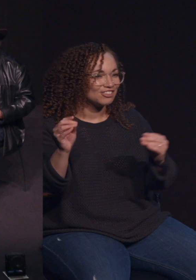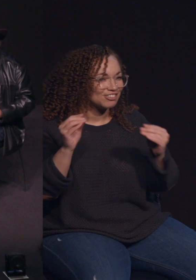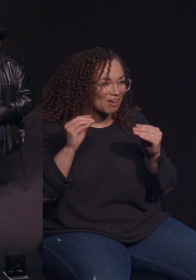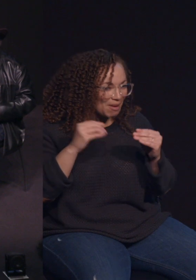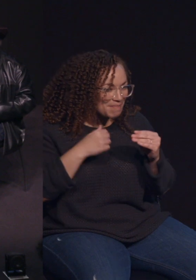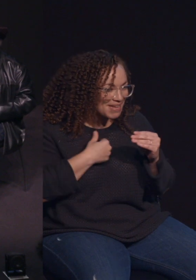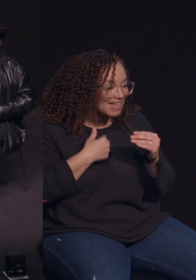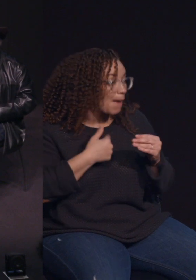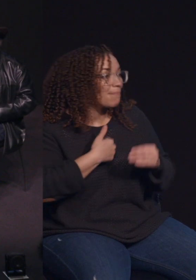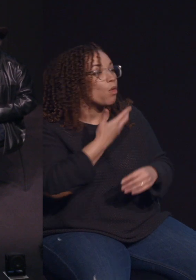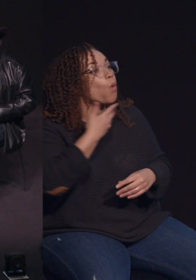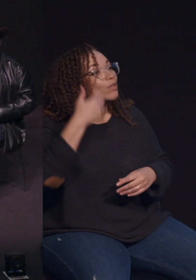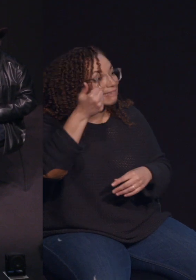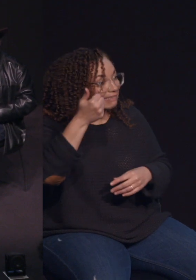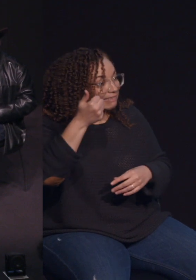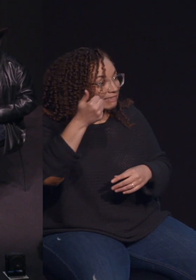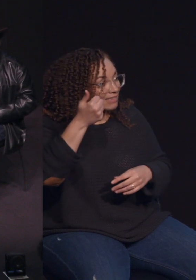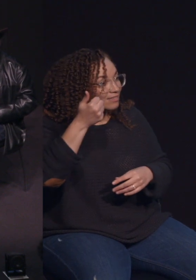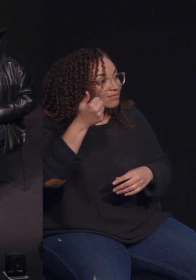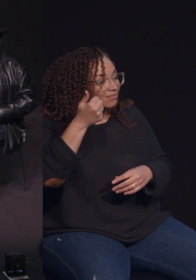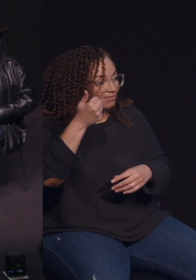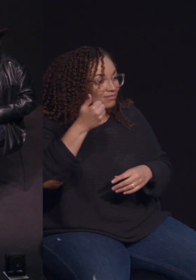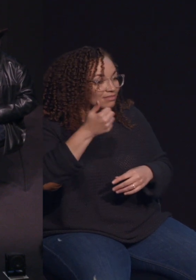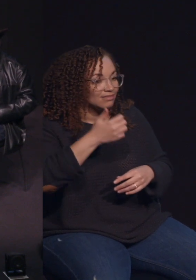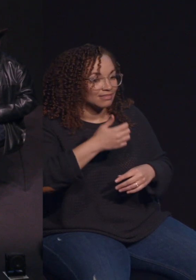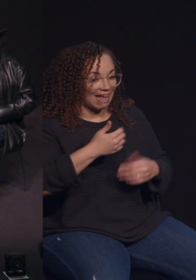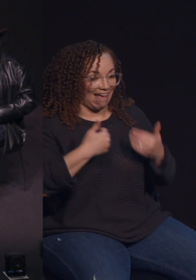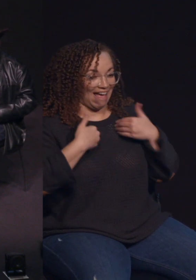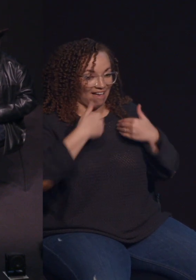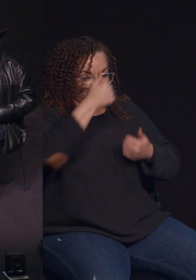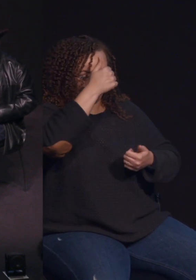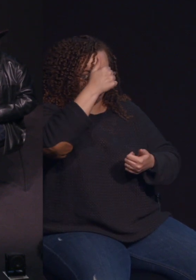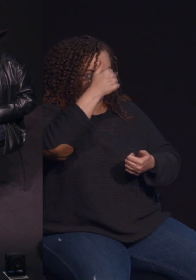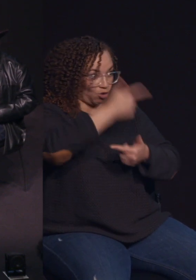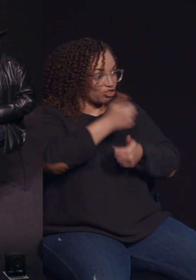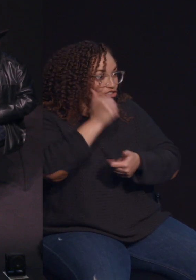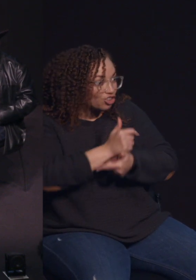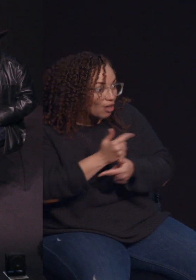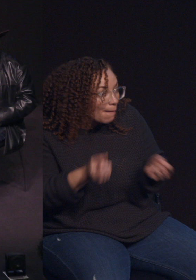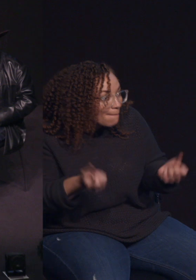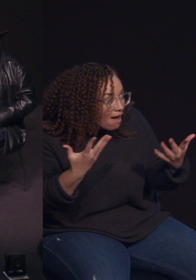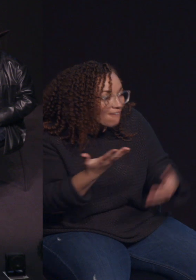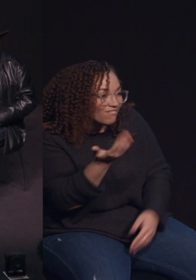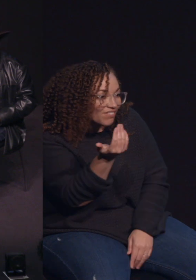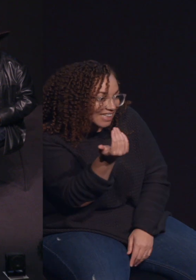see, I'm the oldest of 15.